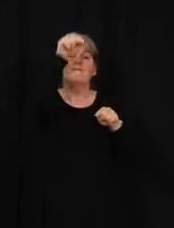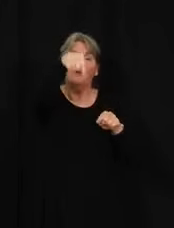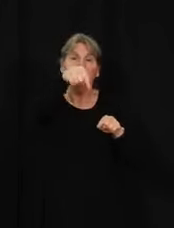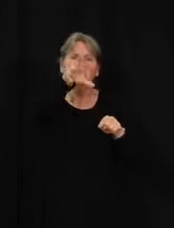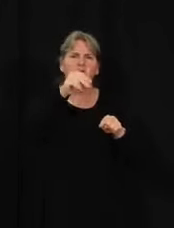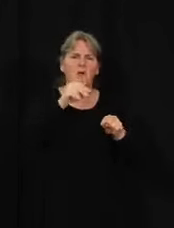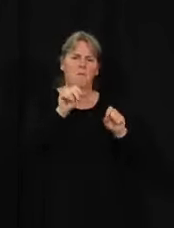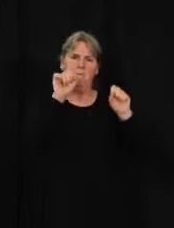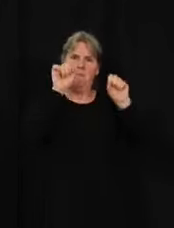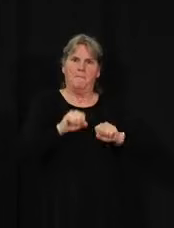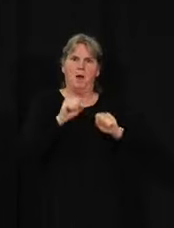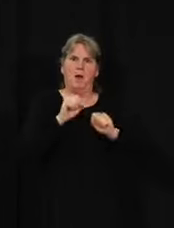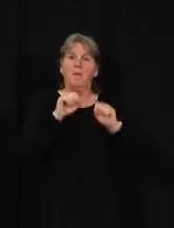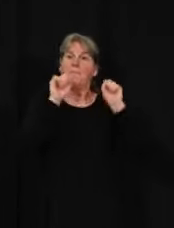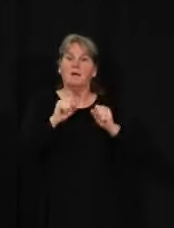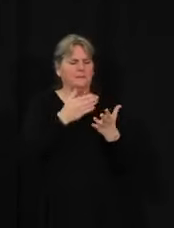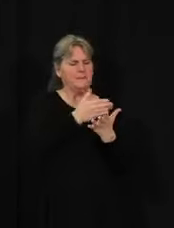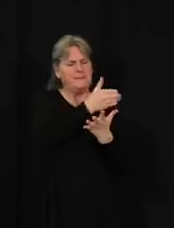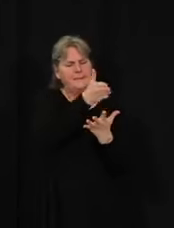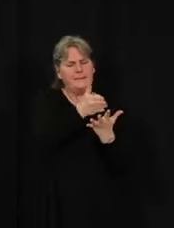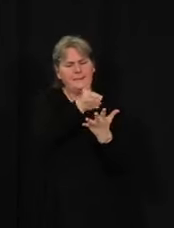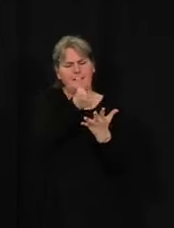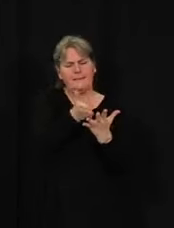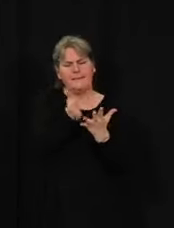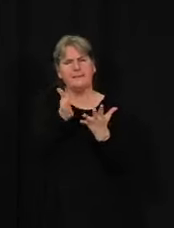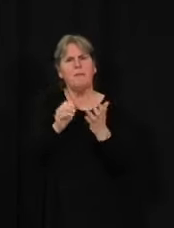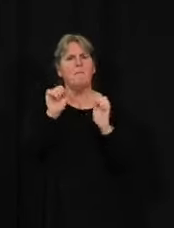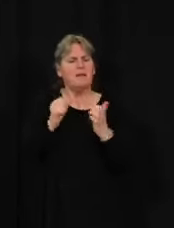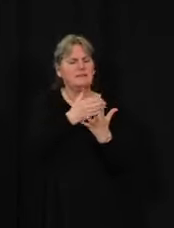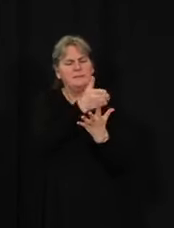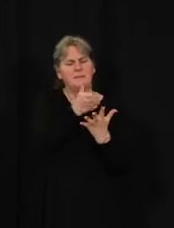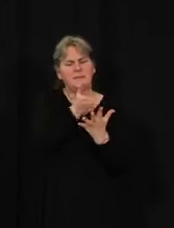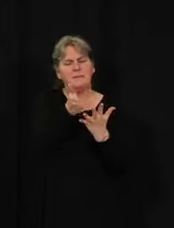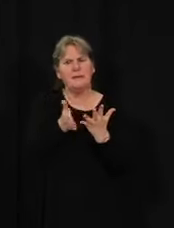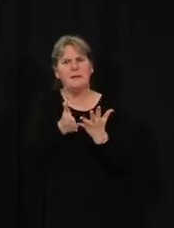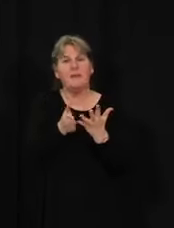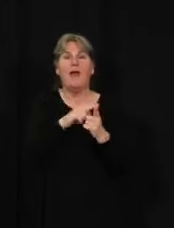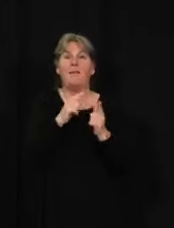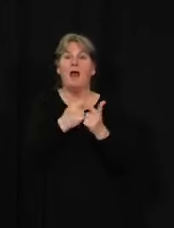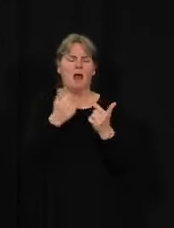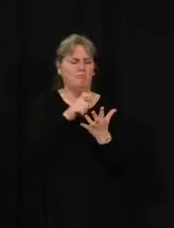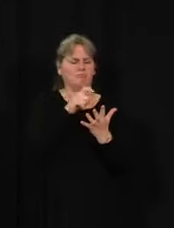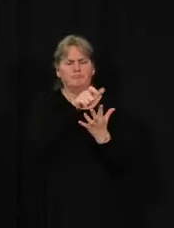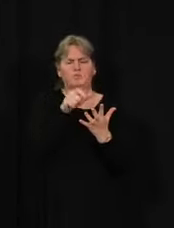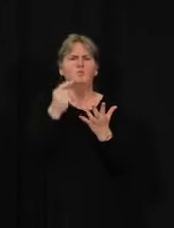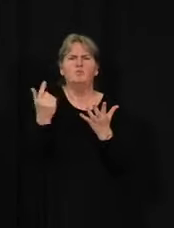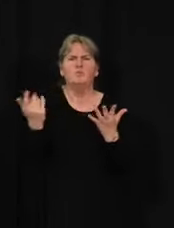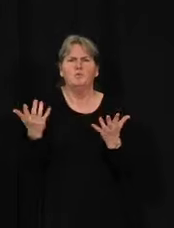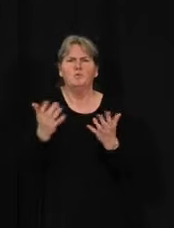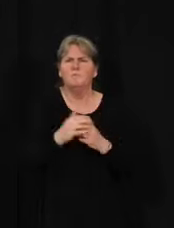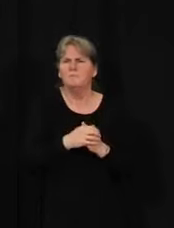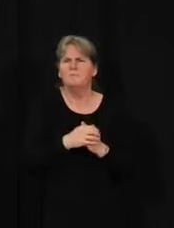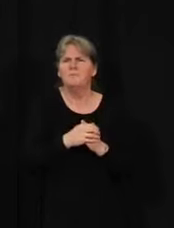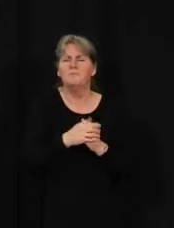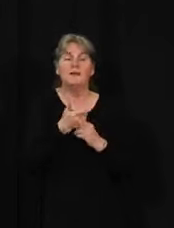possibilities, and those possibilities are highly sensitive to our actions. In other words, modelling can